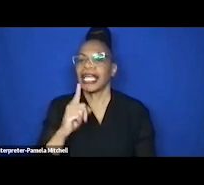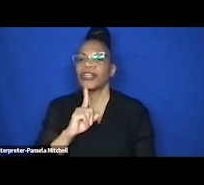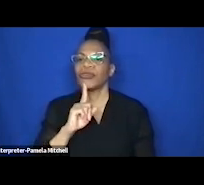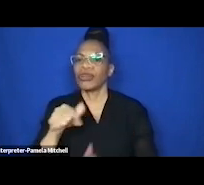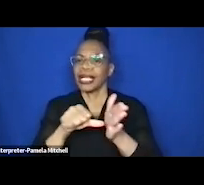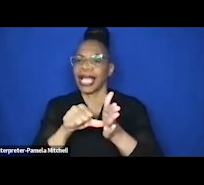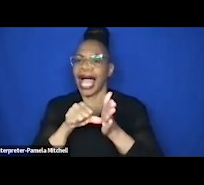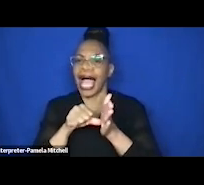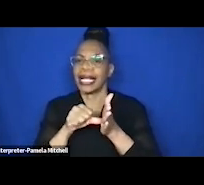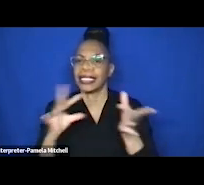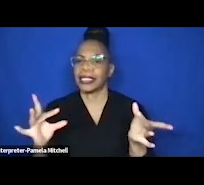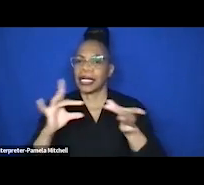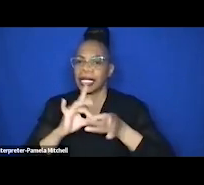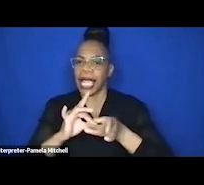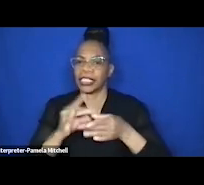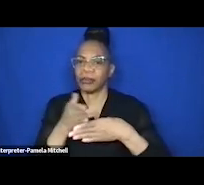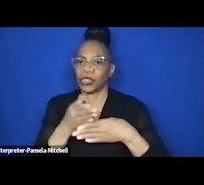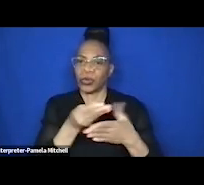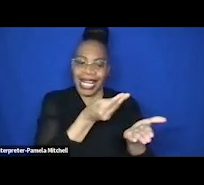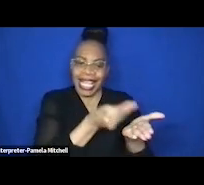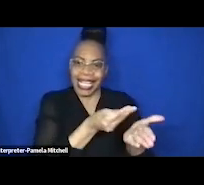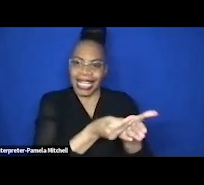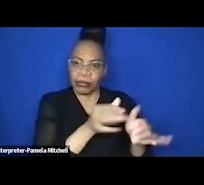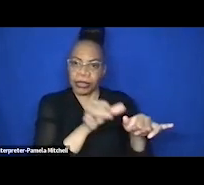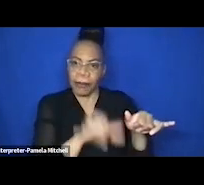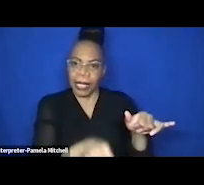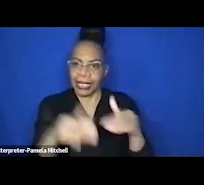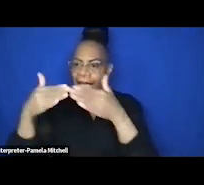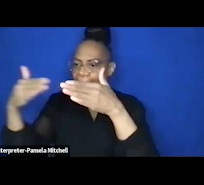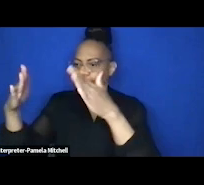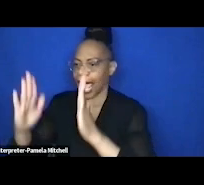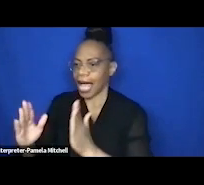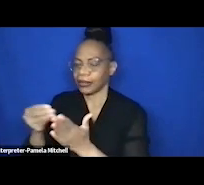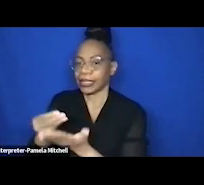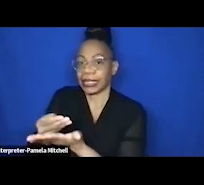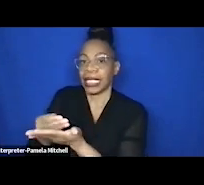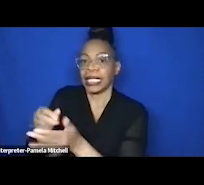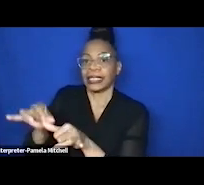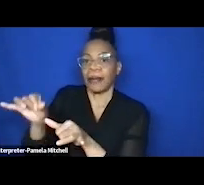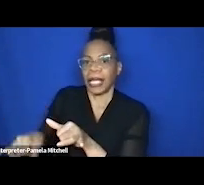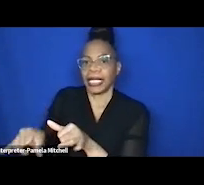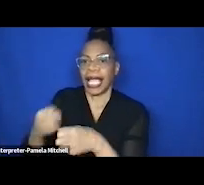between income stability and housing stability and really making that connection